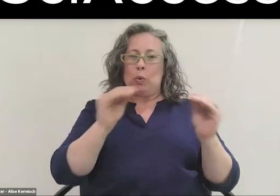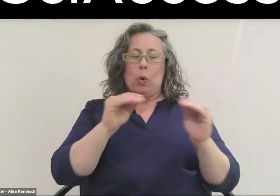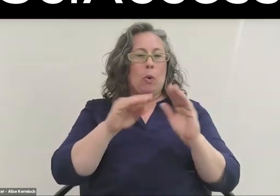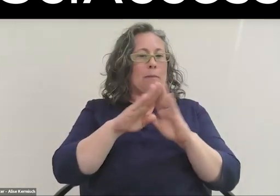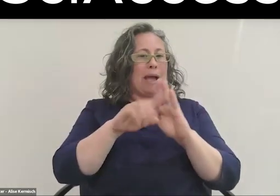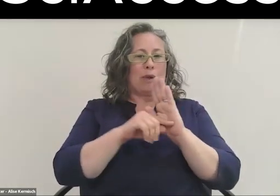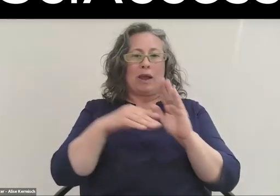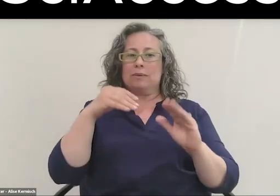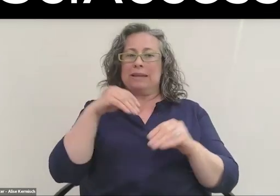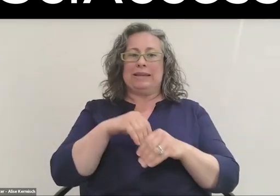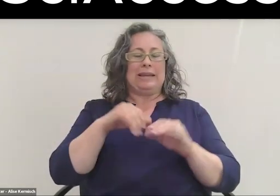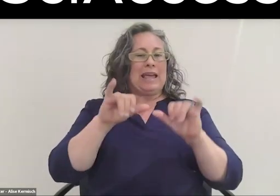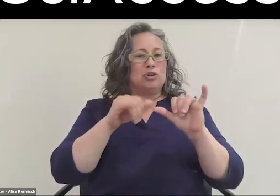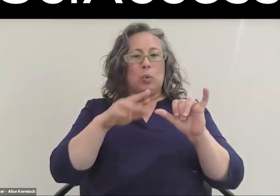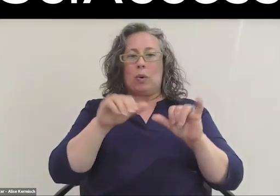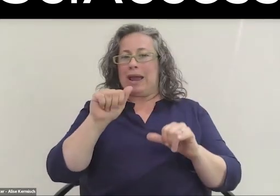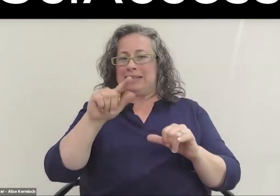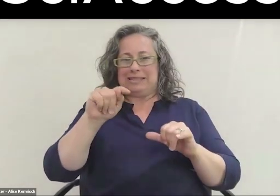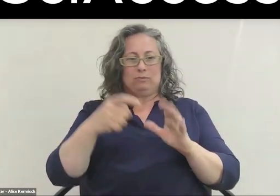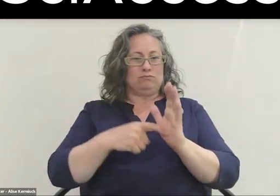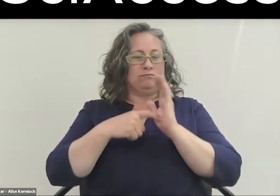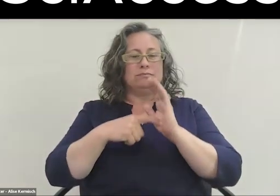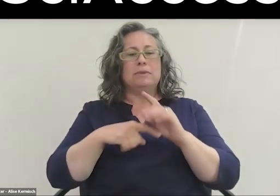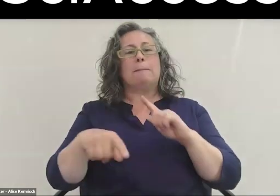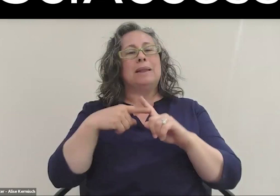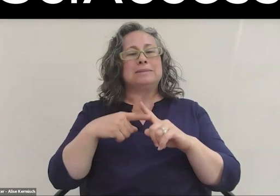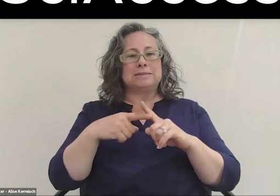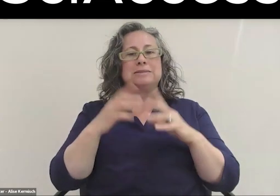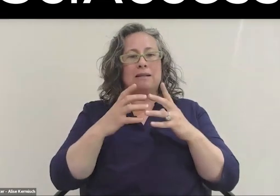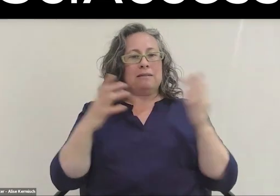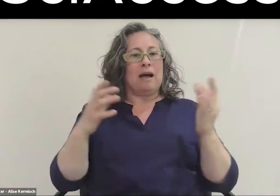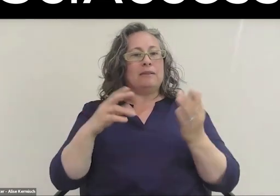or assistive technology needed. There are lots of enrollment options